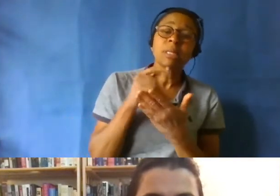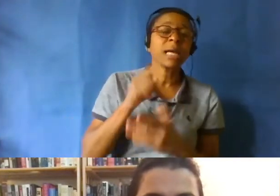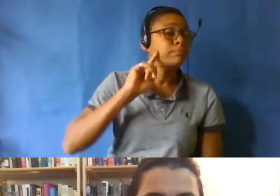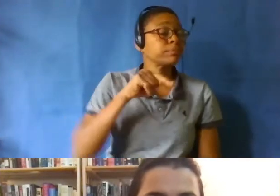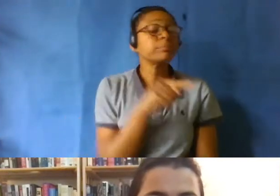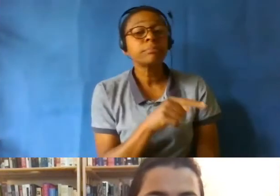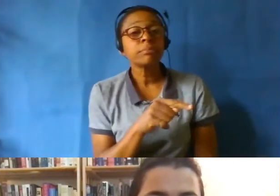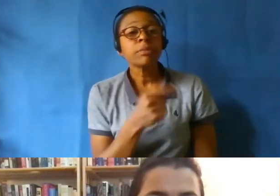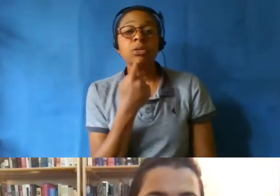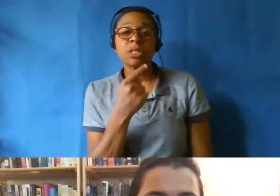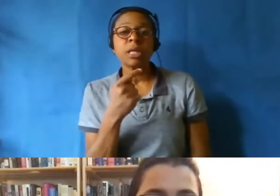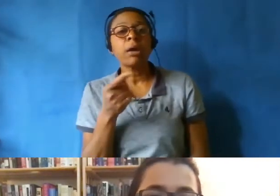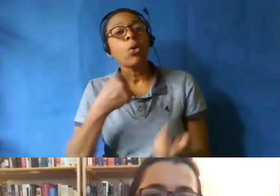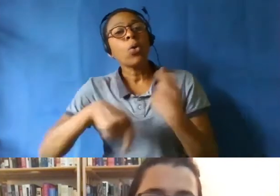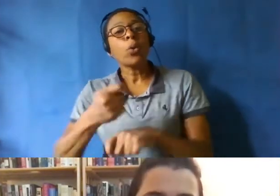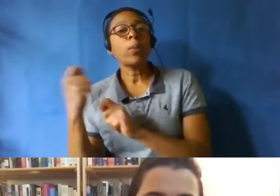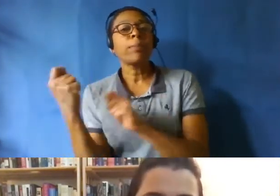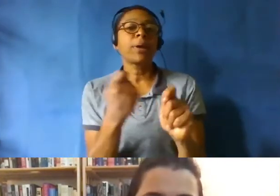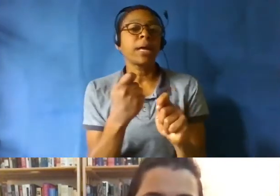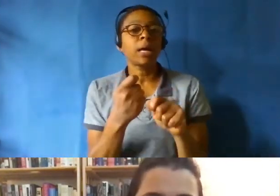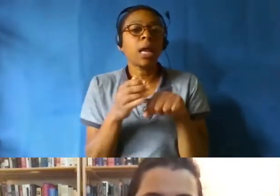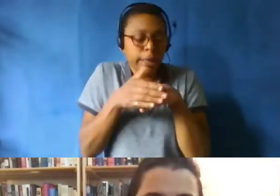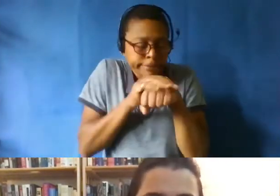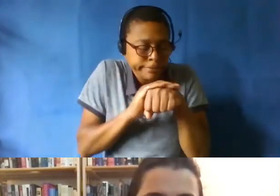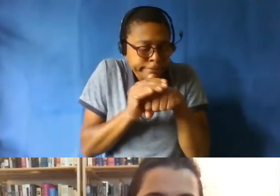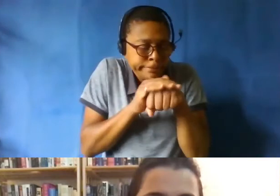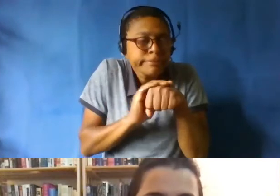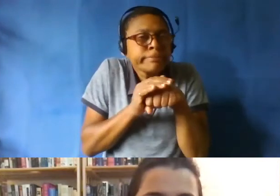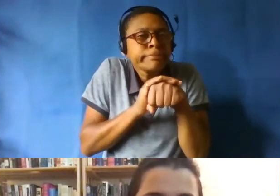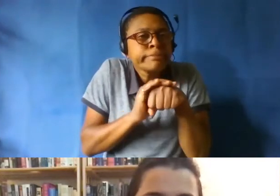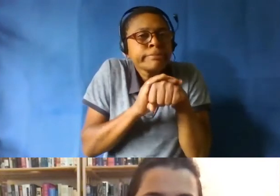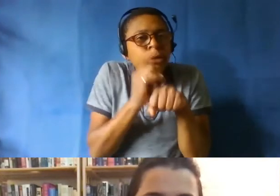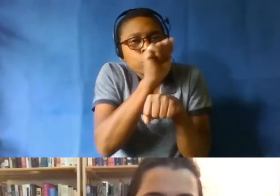puppy to campus like once a year, or you know put up these posters be well do